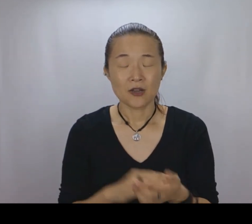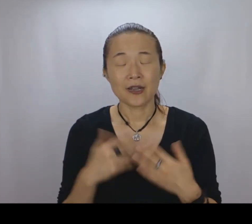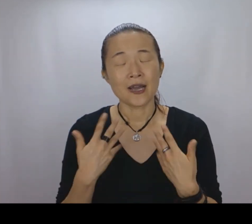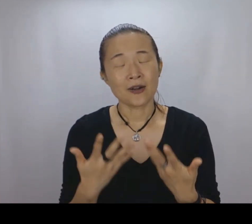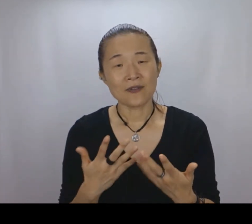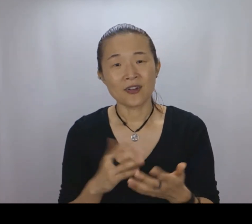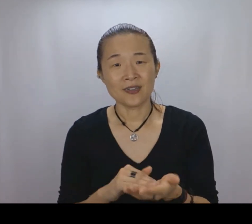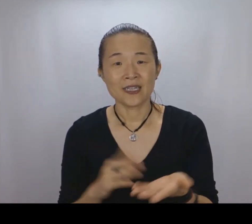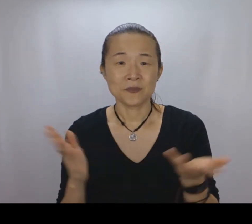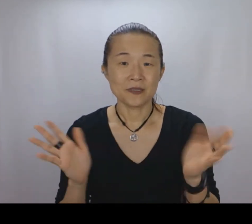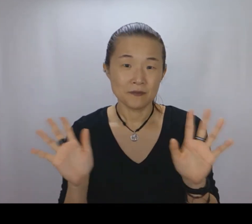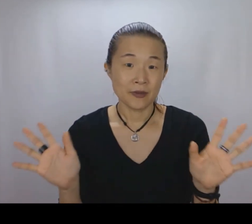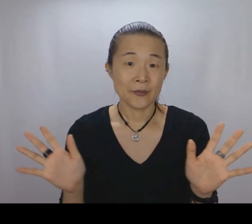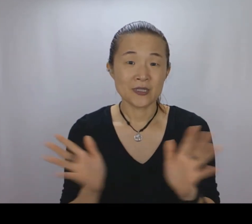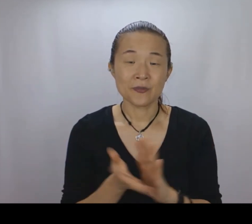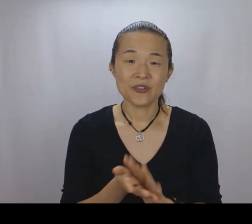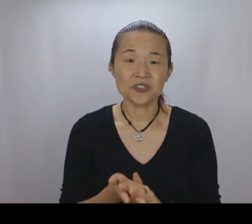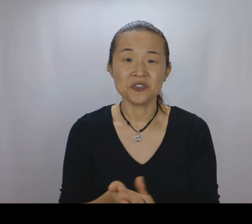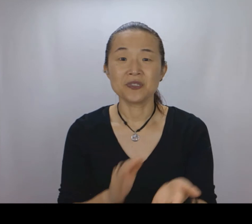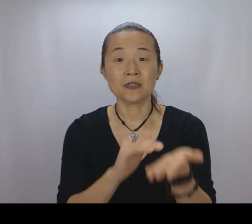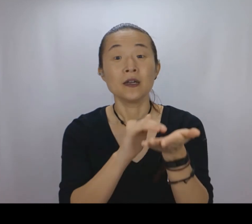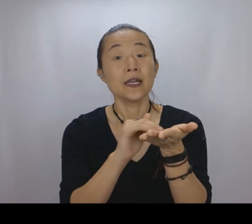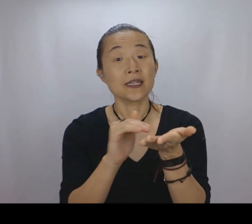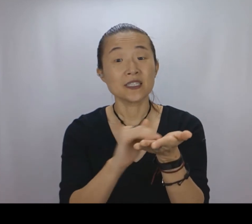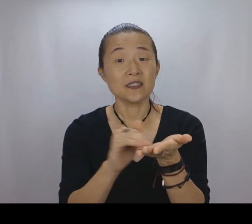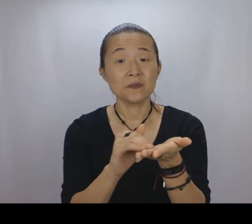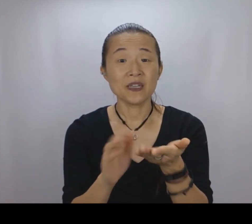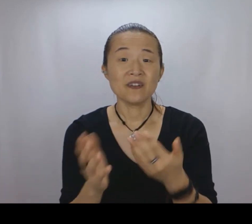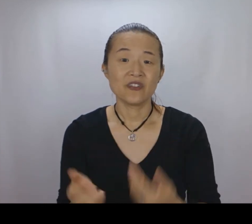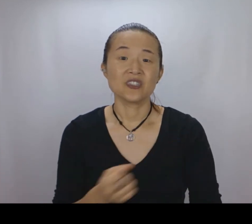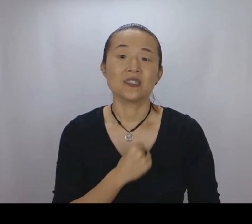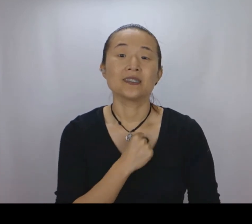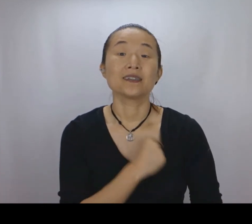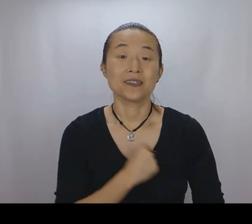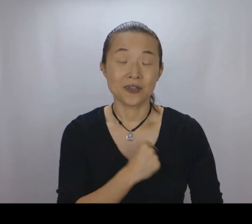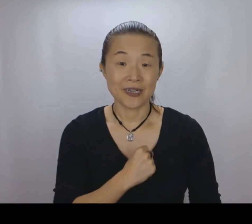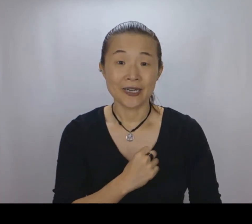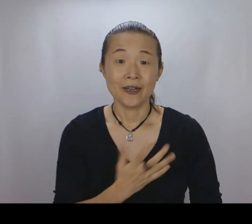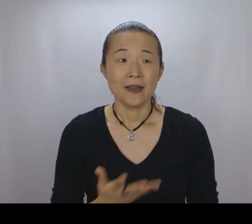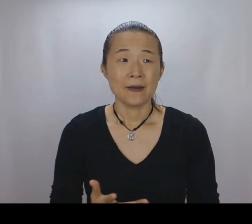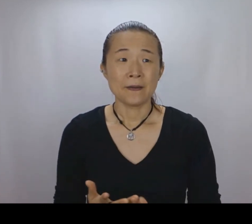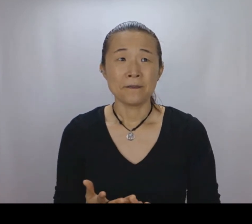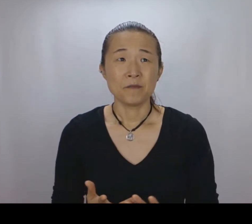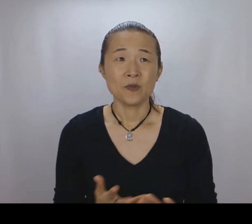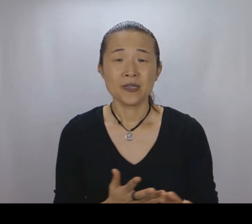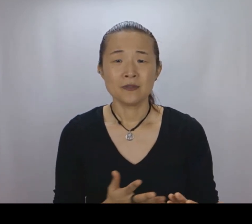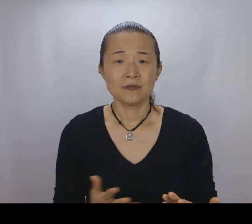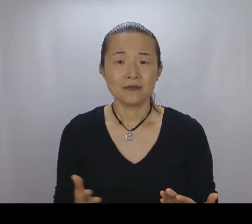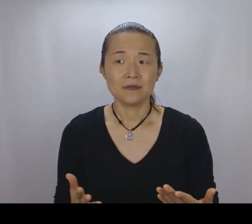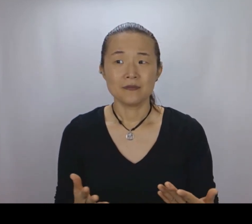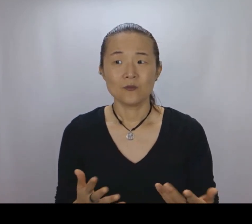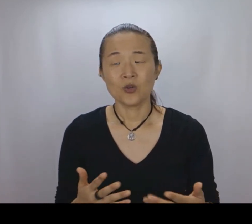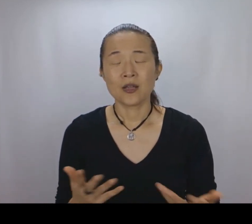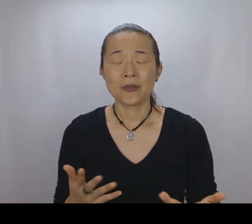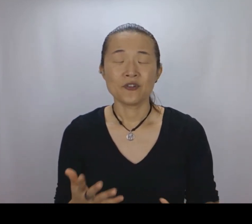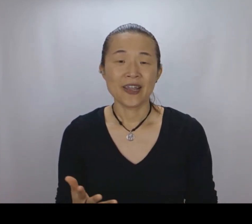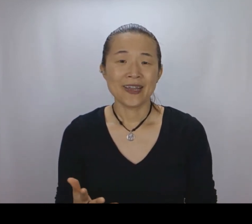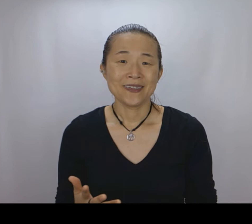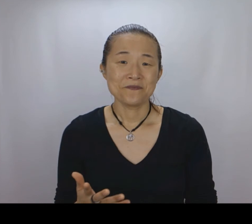OK, I don't have long legs, but maybe some of you do, so excuse me vs. sorry. You wouldn't, well I mean you can,